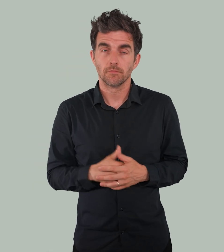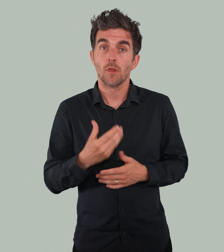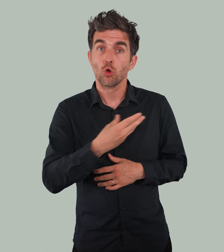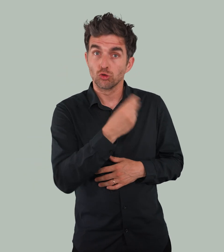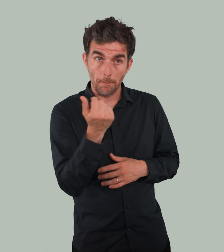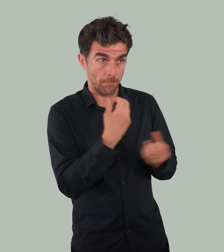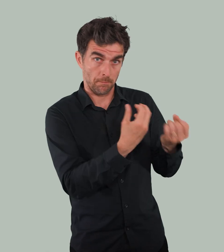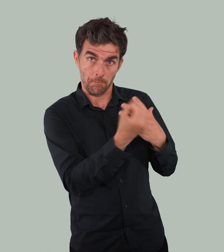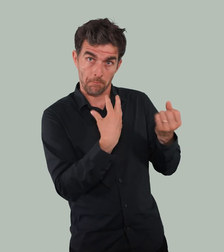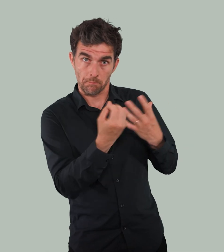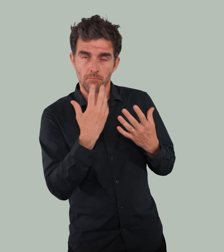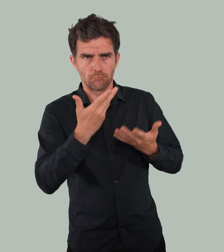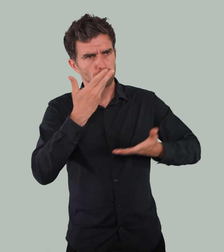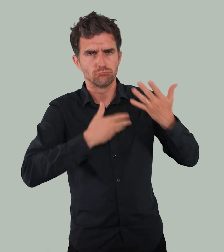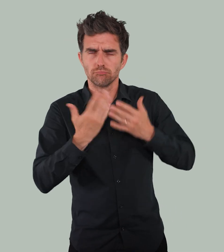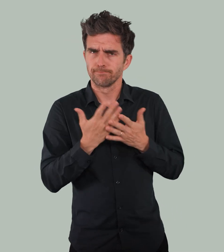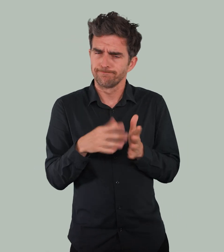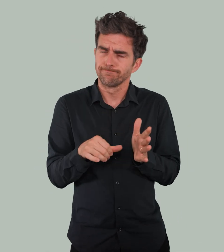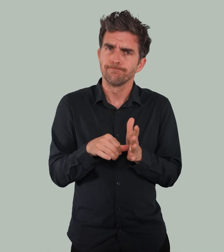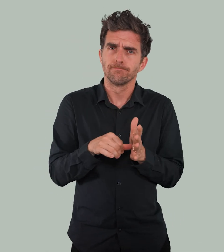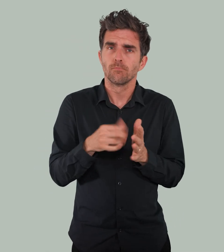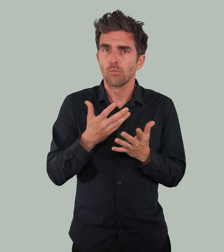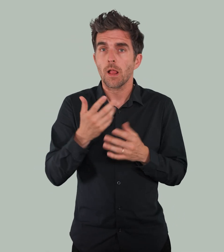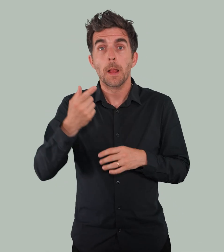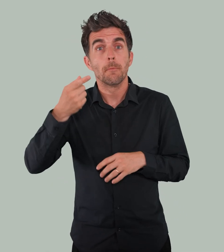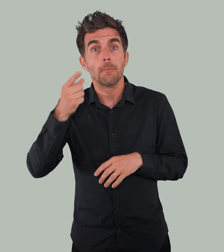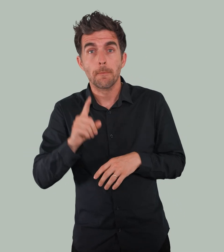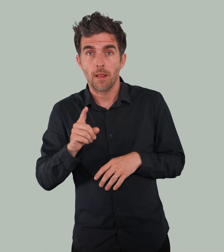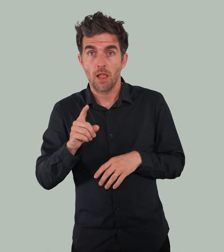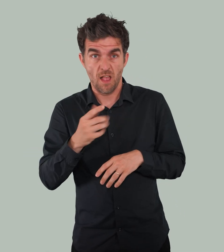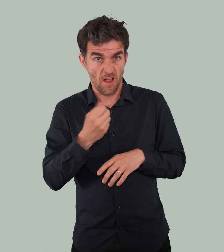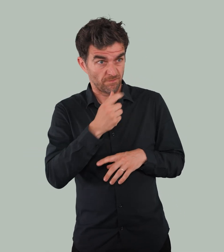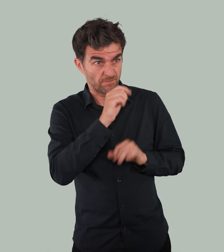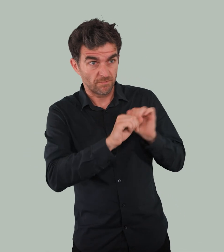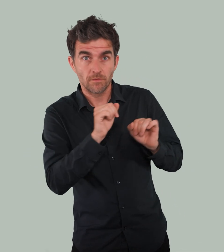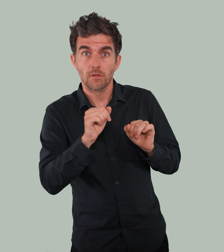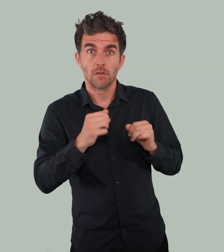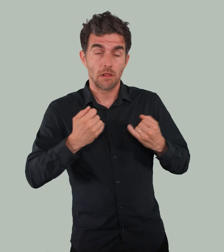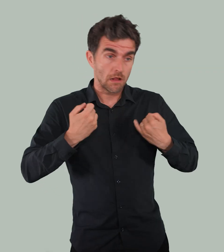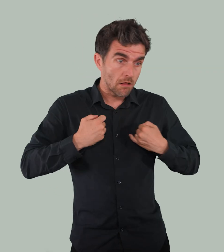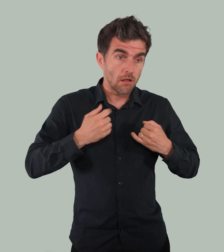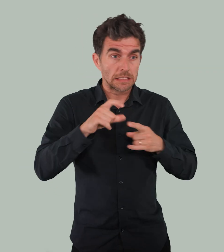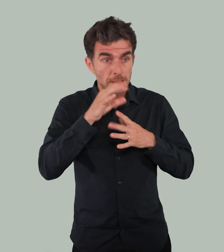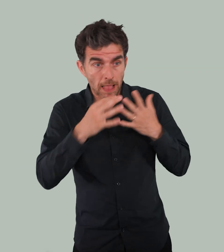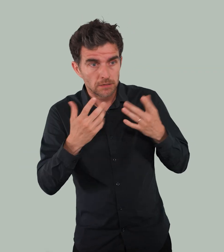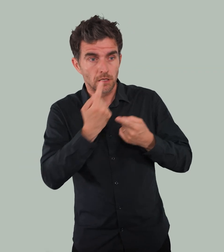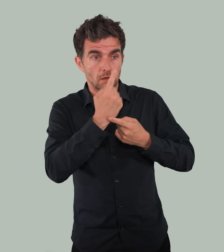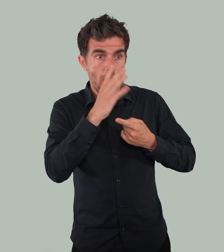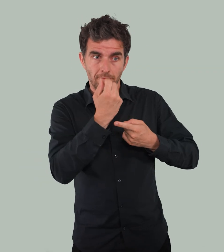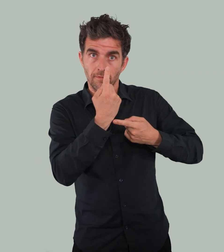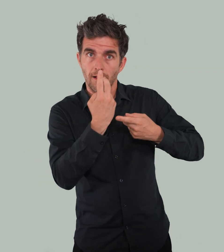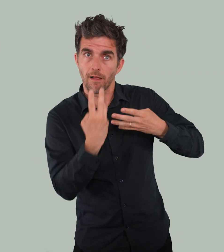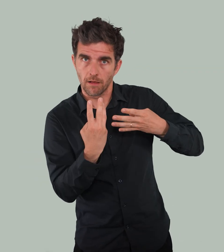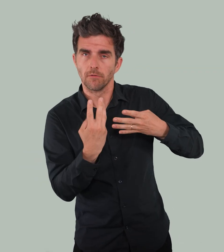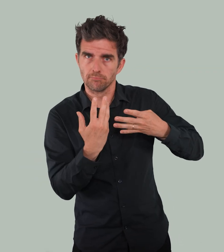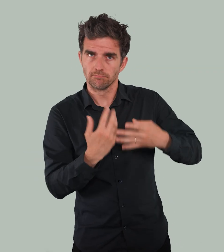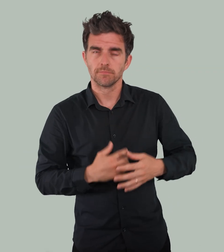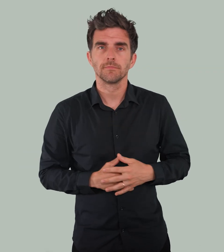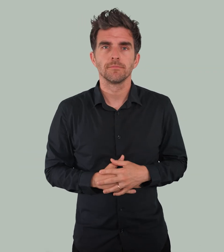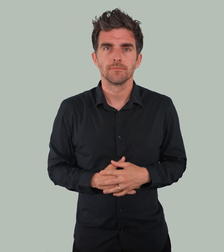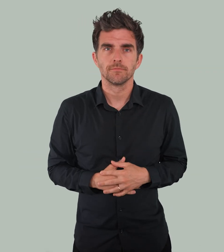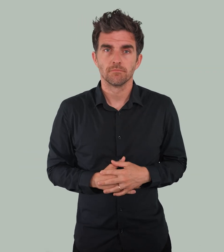52. Some respondents also describe challenges where people have more than one condition.